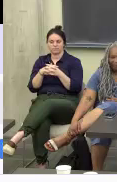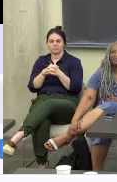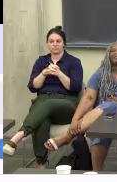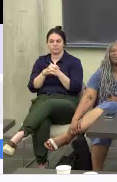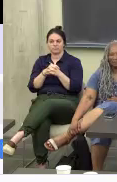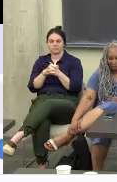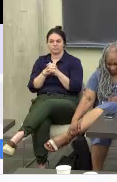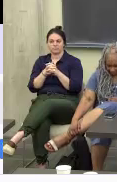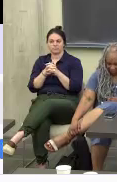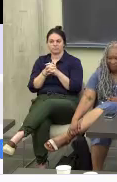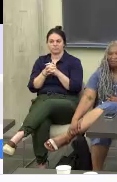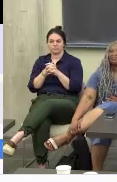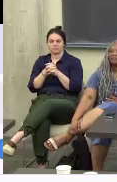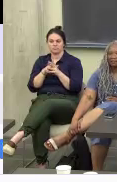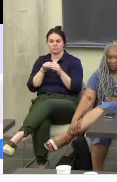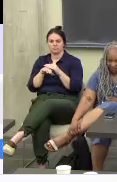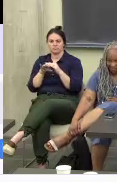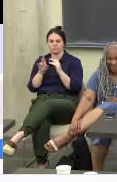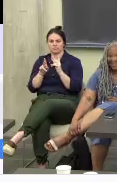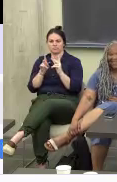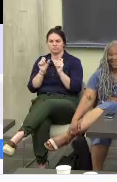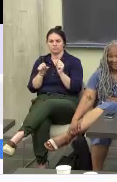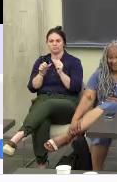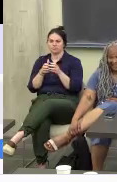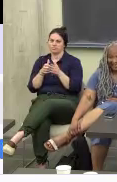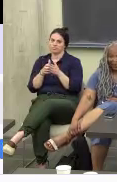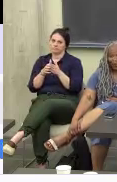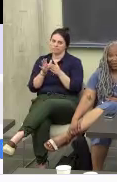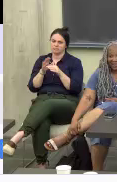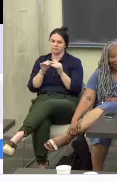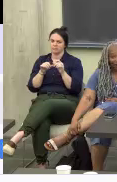But accessibility people can be kind of rough on each other.